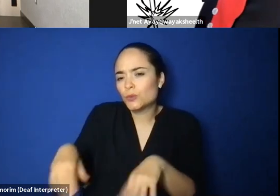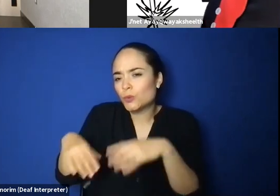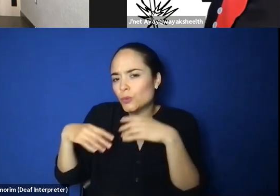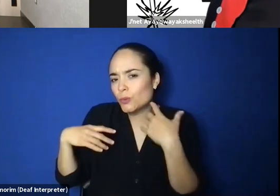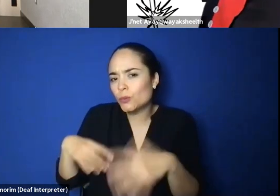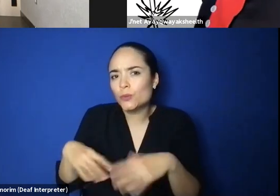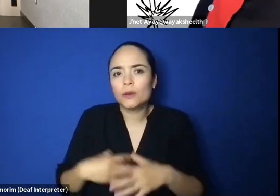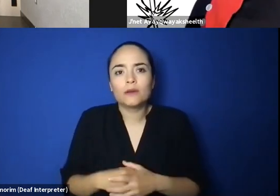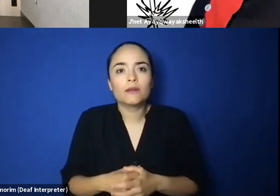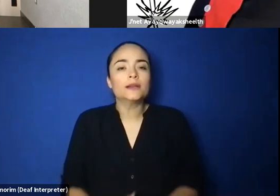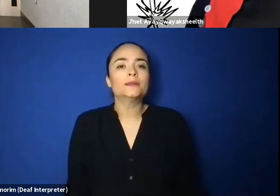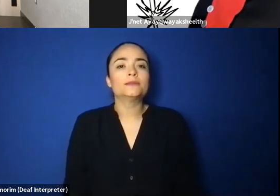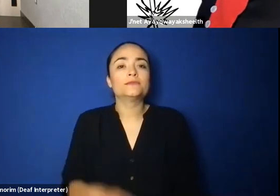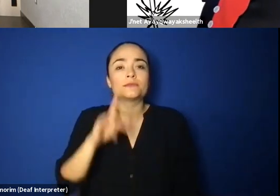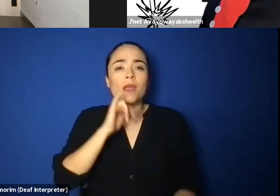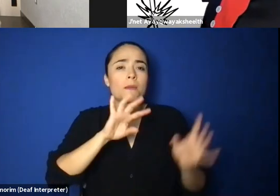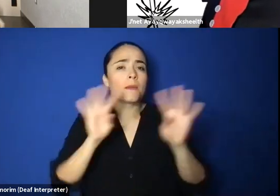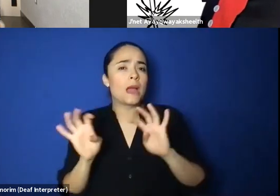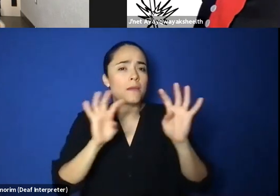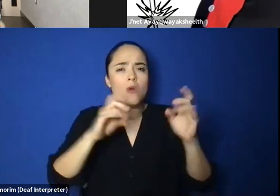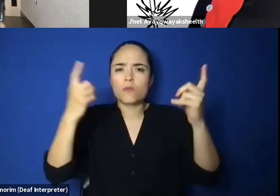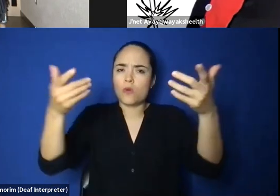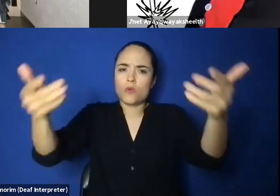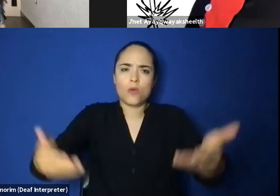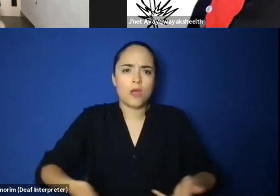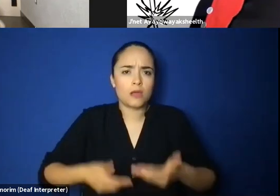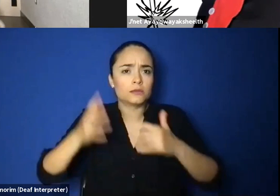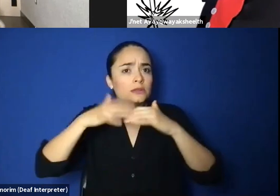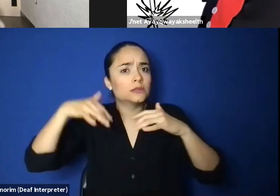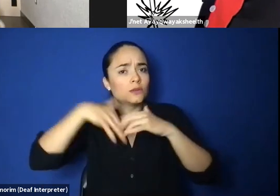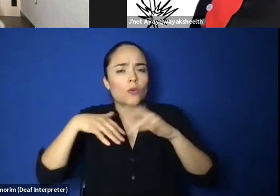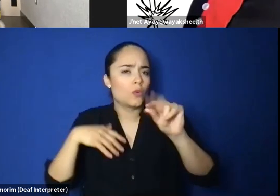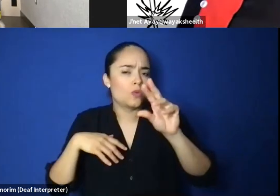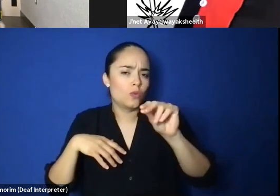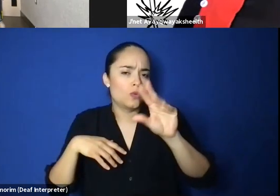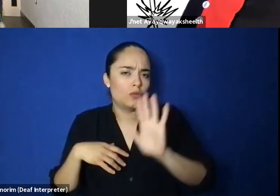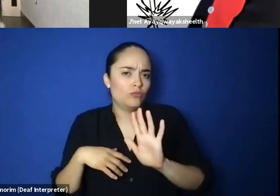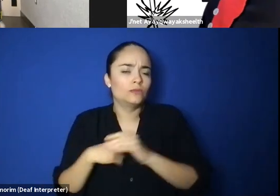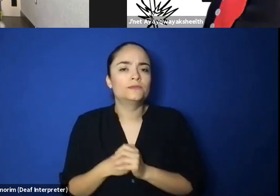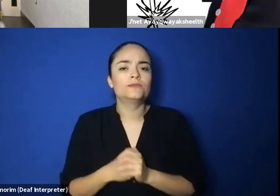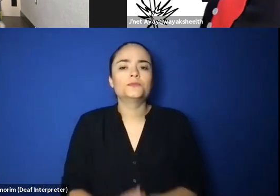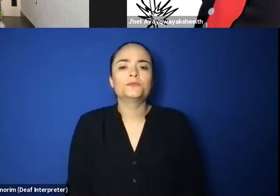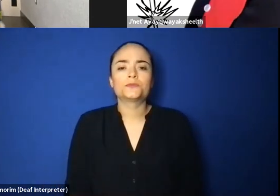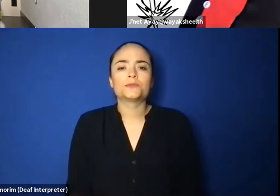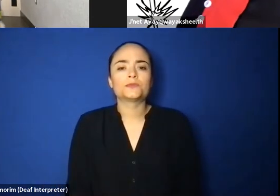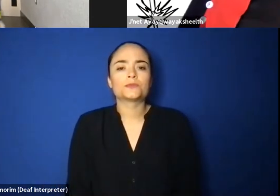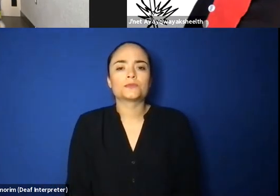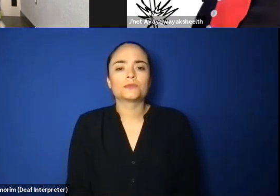not just for Indigenous people. I mean, what I said earlier was that you wouldn't go there to grass